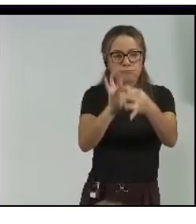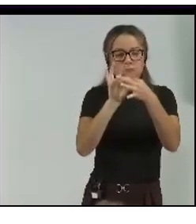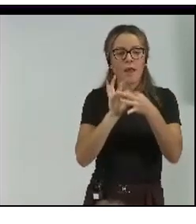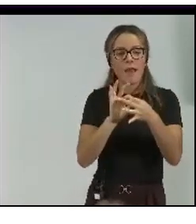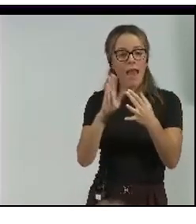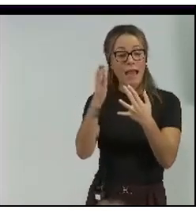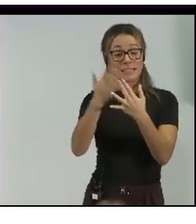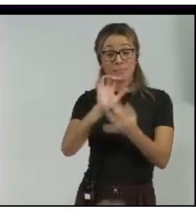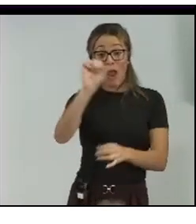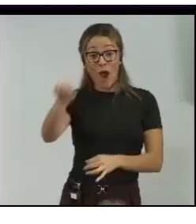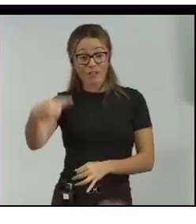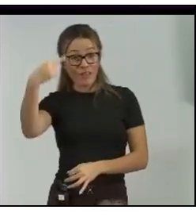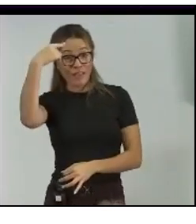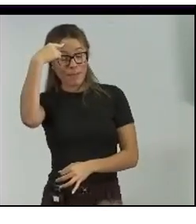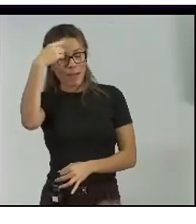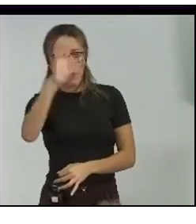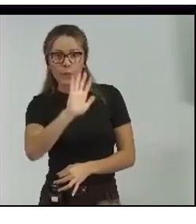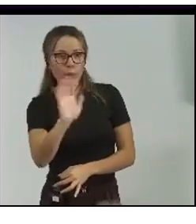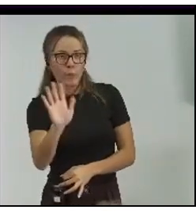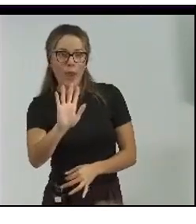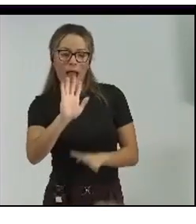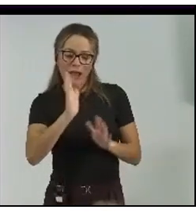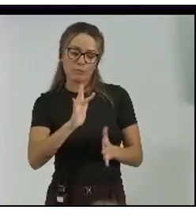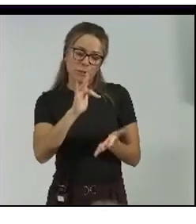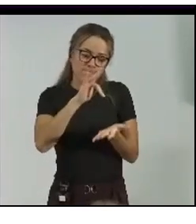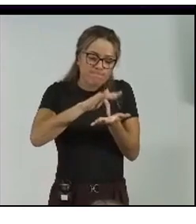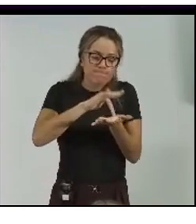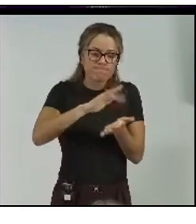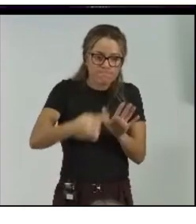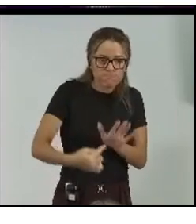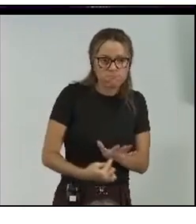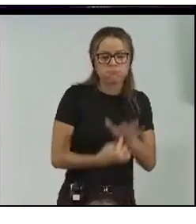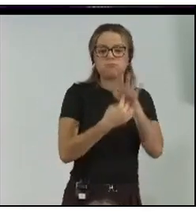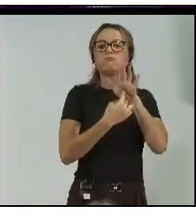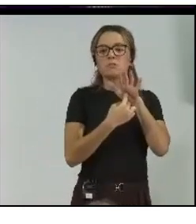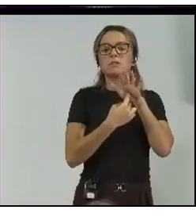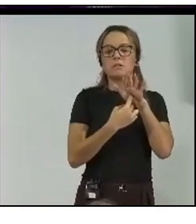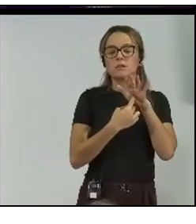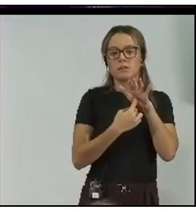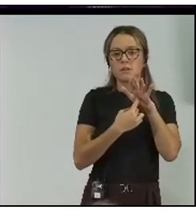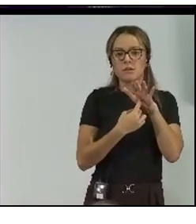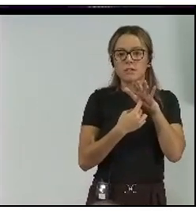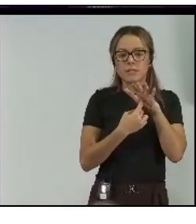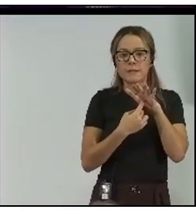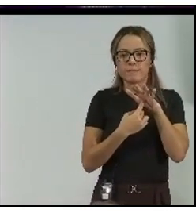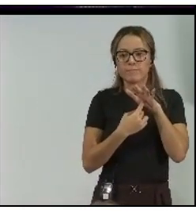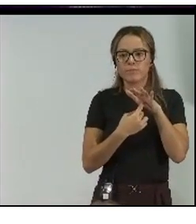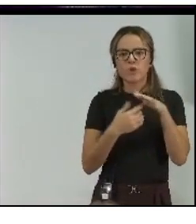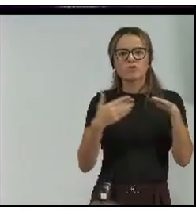integrally is world changing. MARK: That's interesting because I guess the workplace question, the workflow question, sorry,